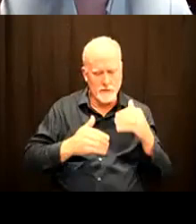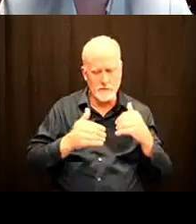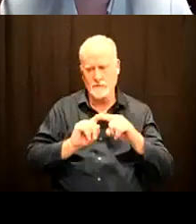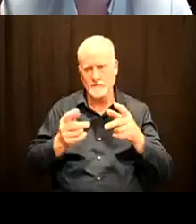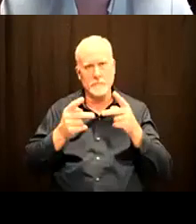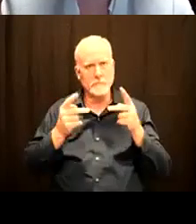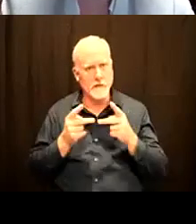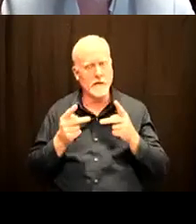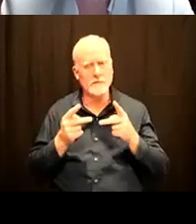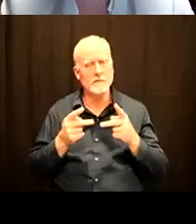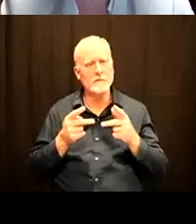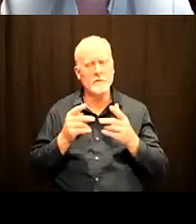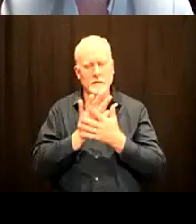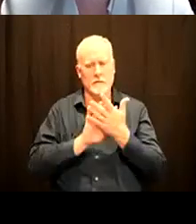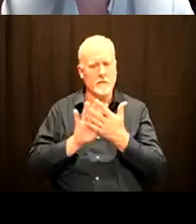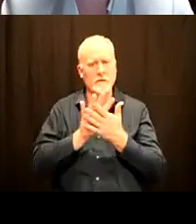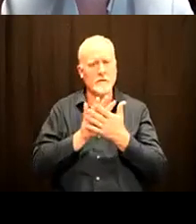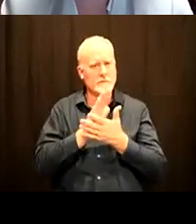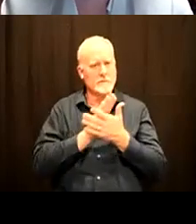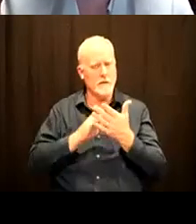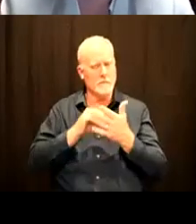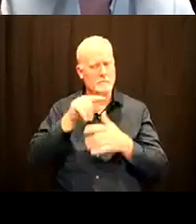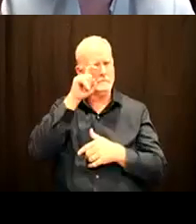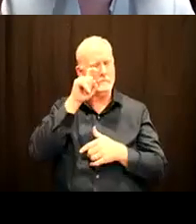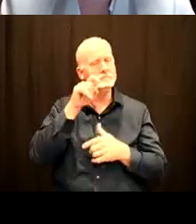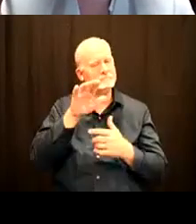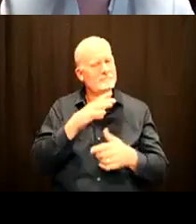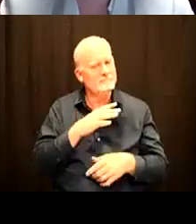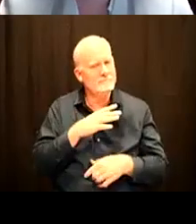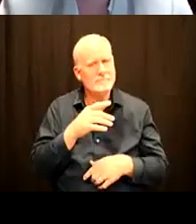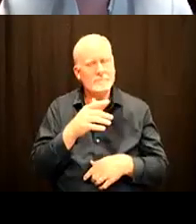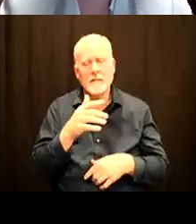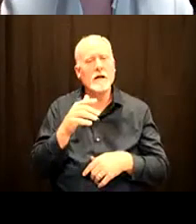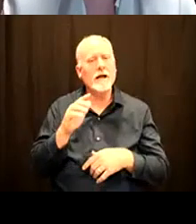went over there will likely be additional questions so uab communications and digital